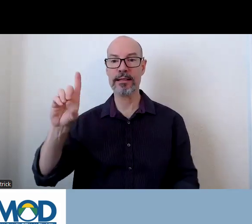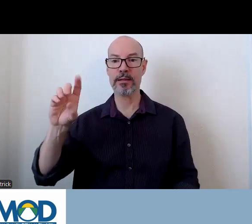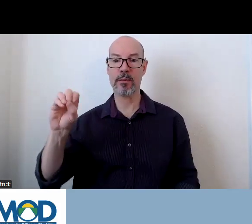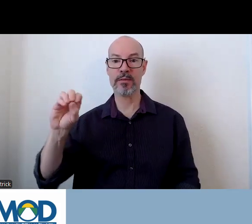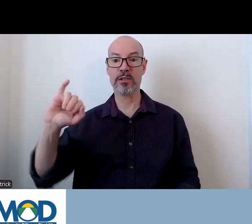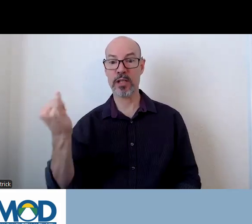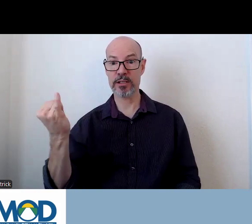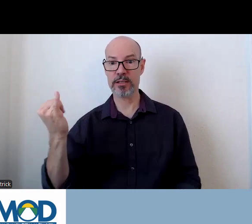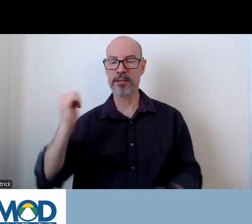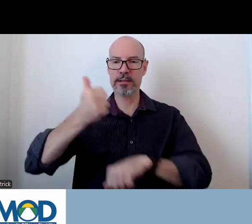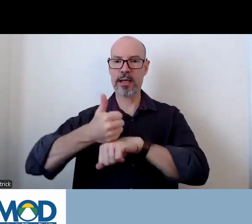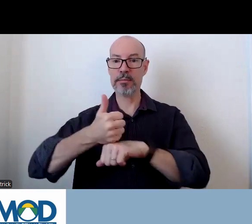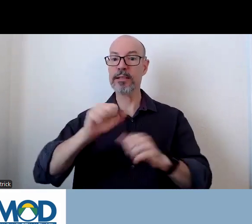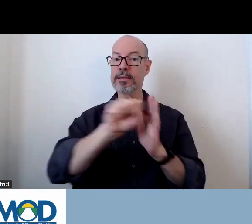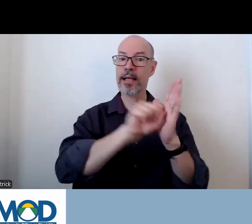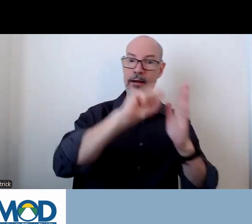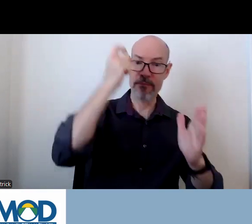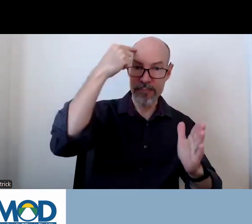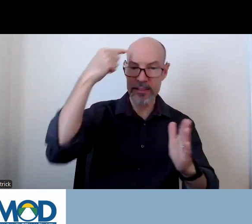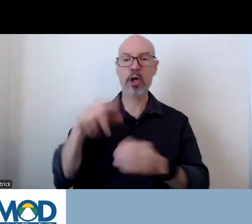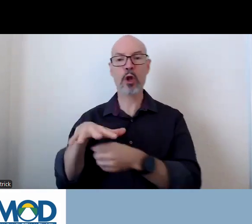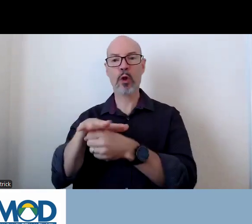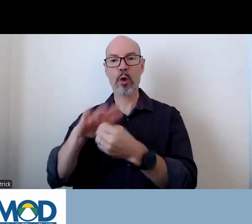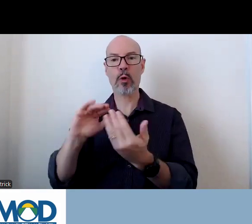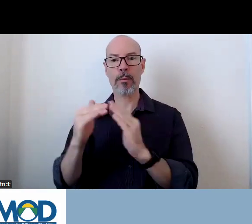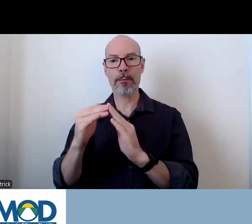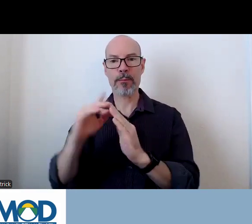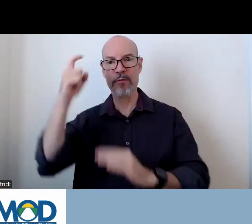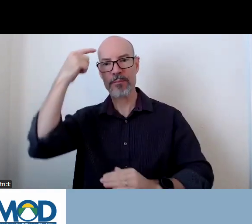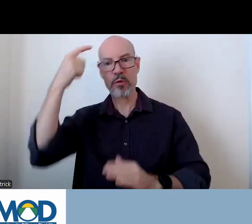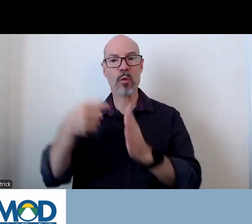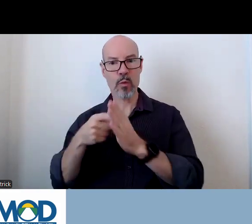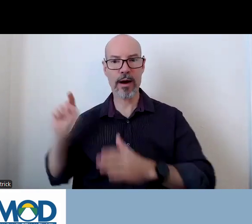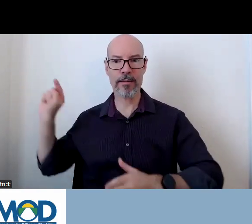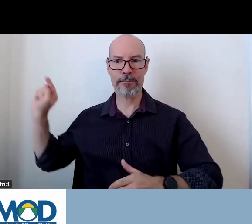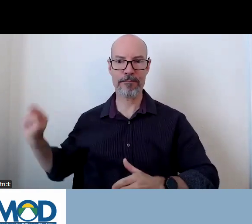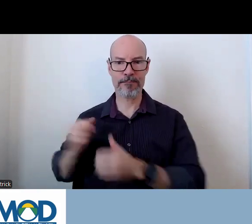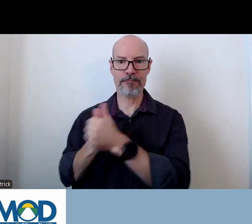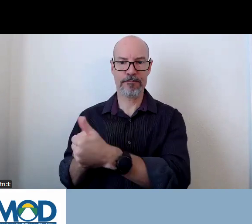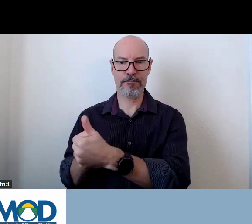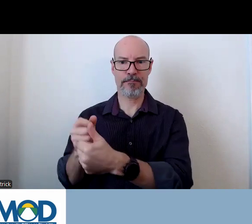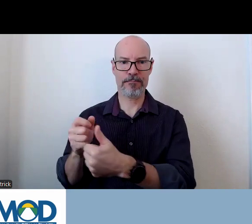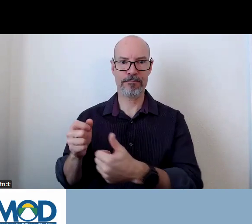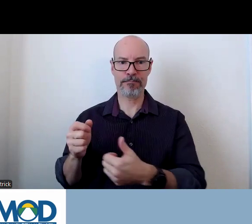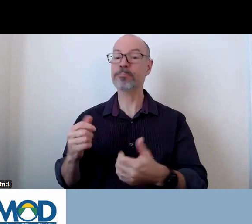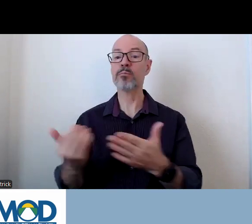Department of justice for state and local government. Under this new rule